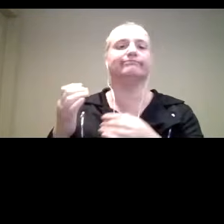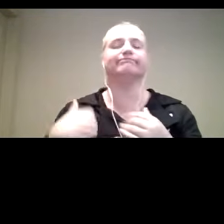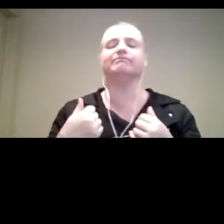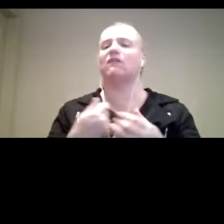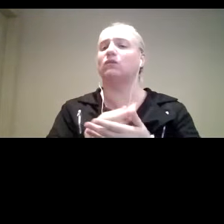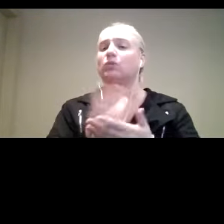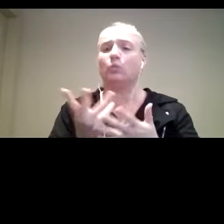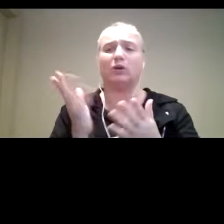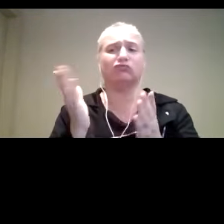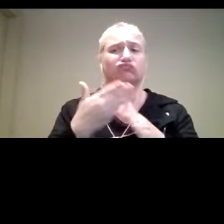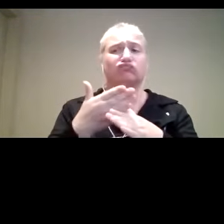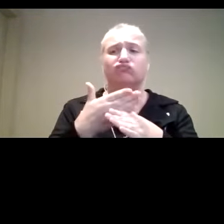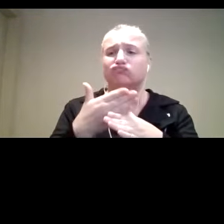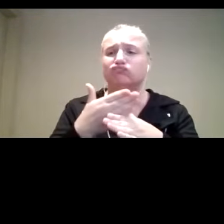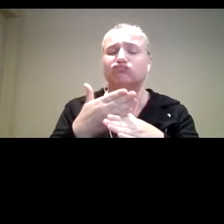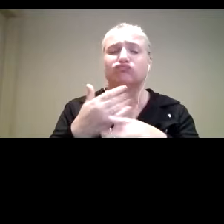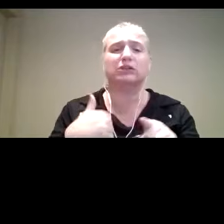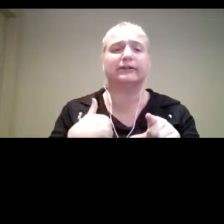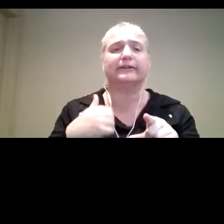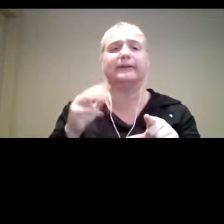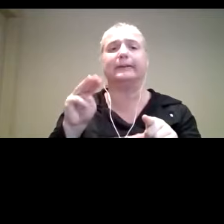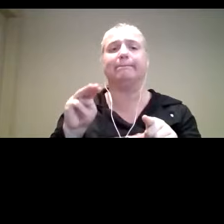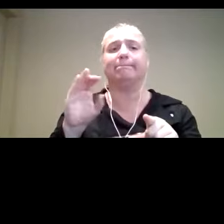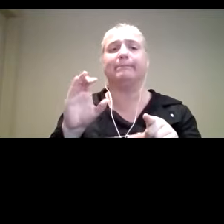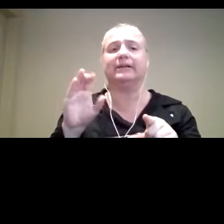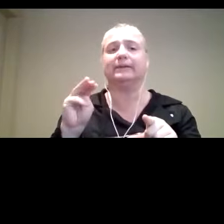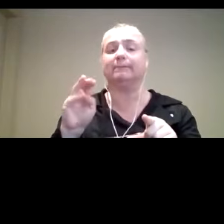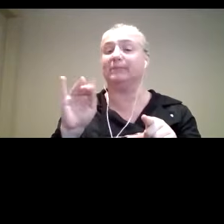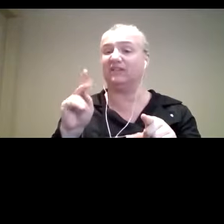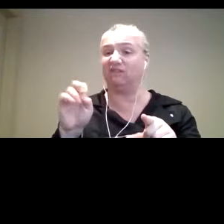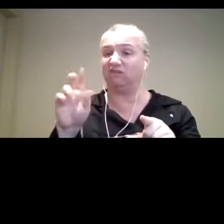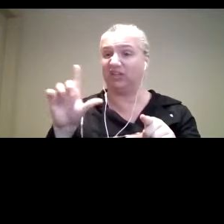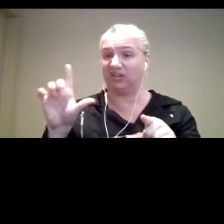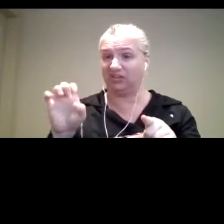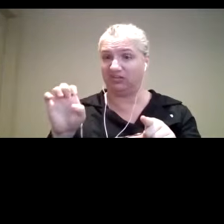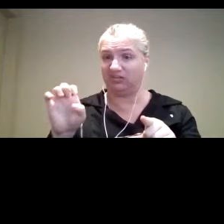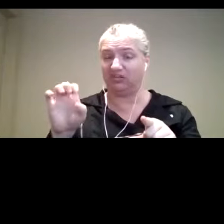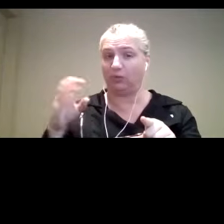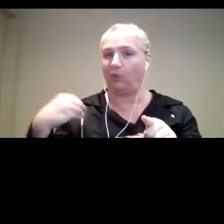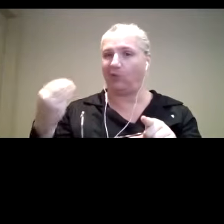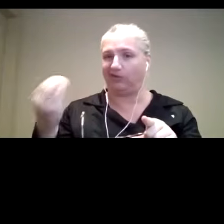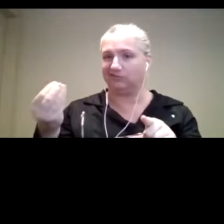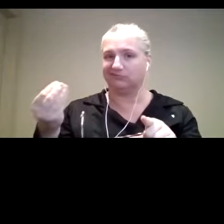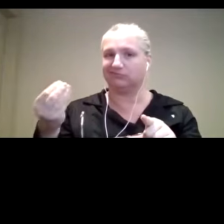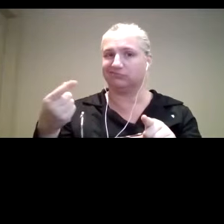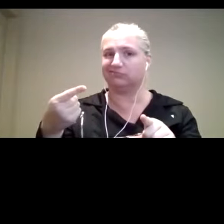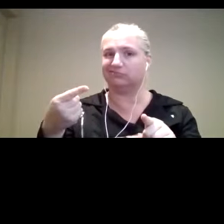the McMinnville School District, which is an Oregon. This was just a couple of years ago.